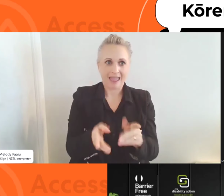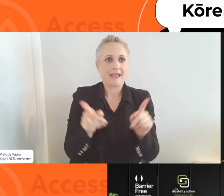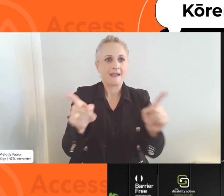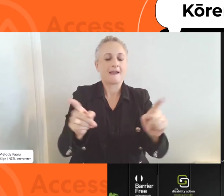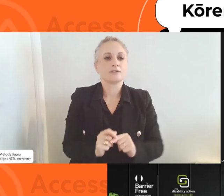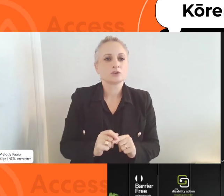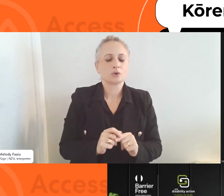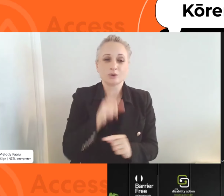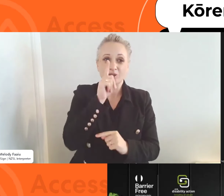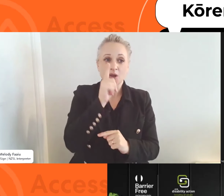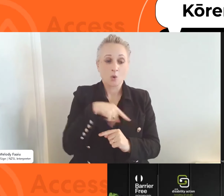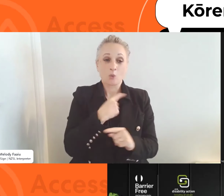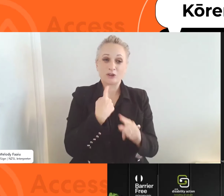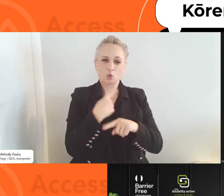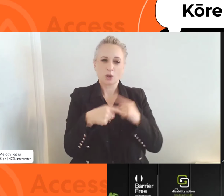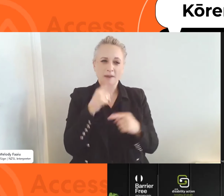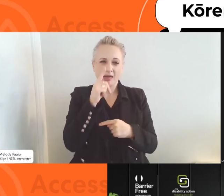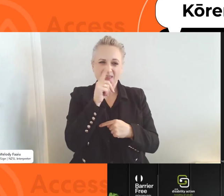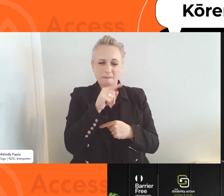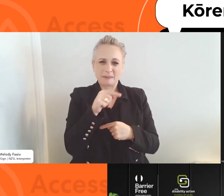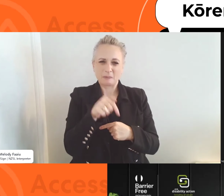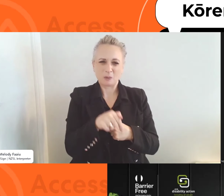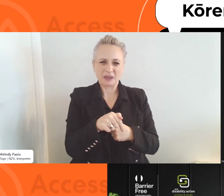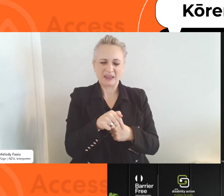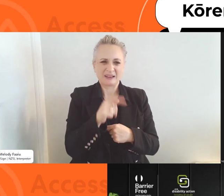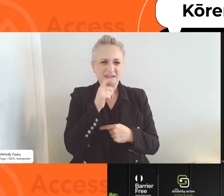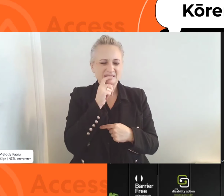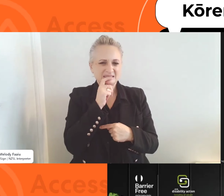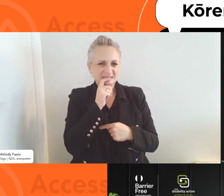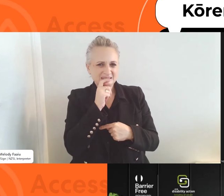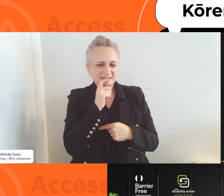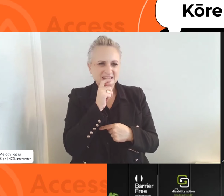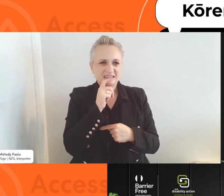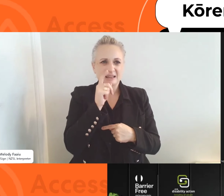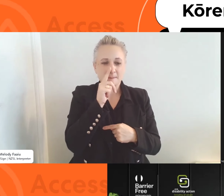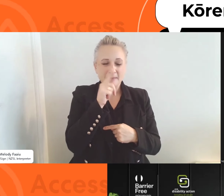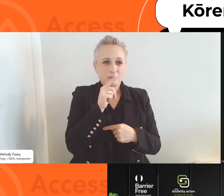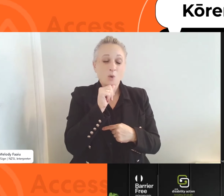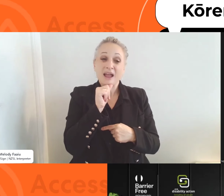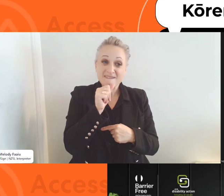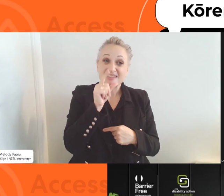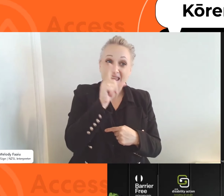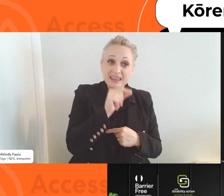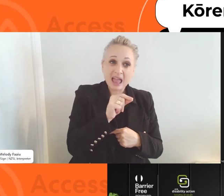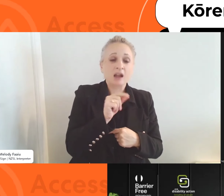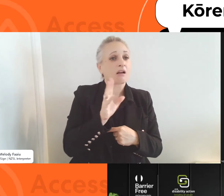here, if possible they will jump on board and look at a mechanism